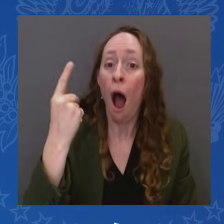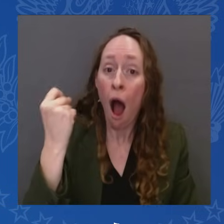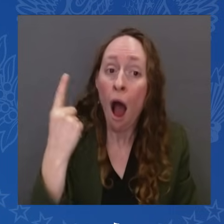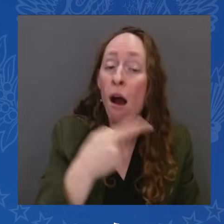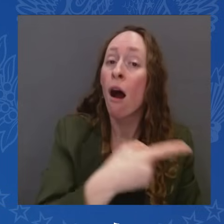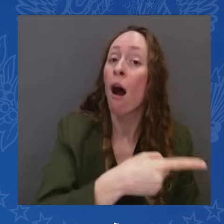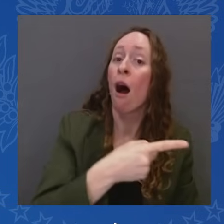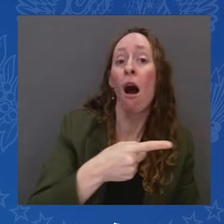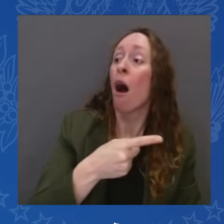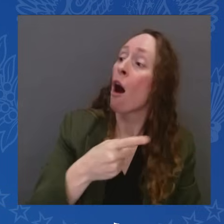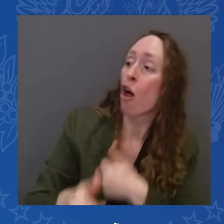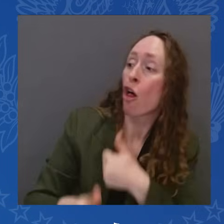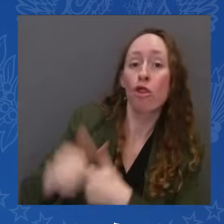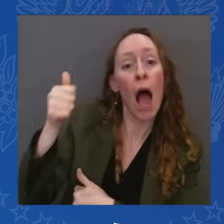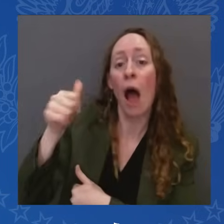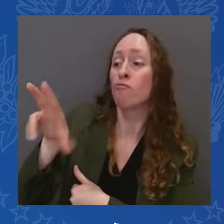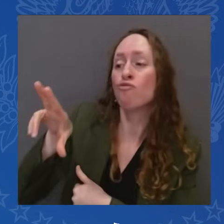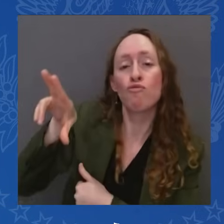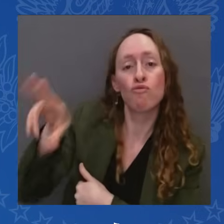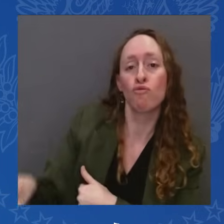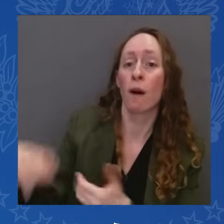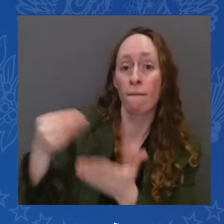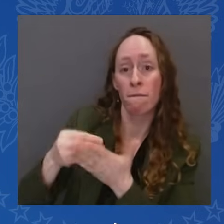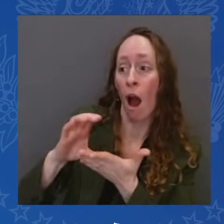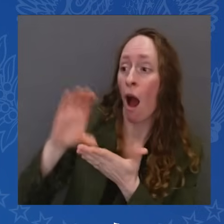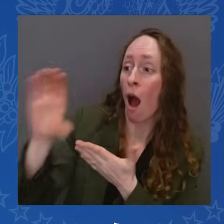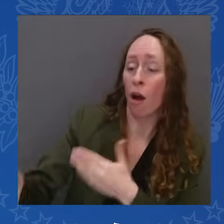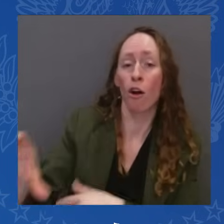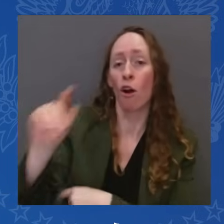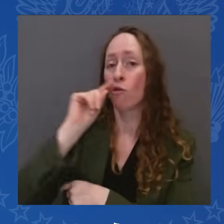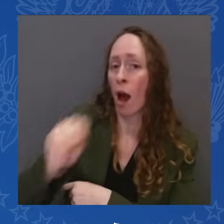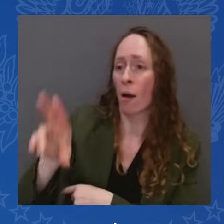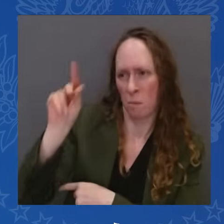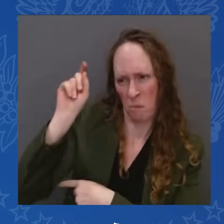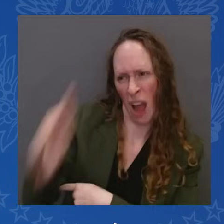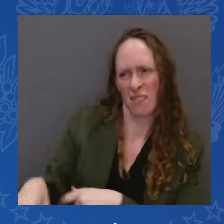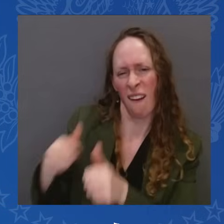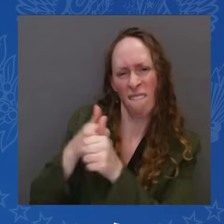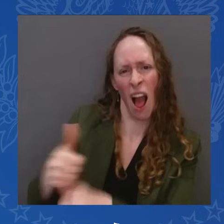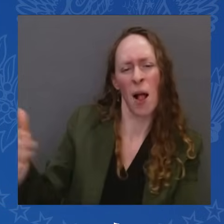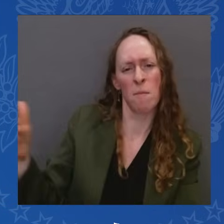on the border is not how it works. We need real solutions.